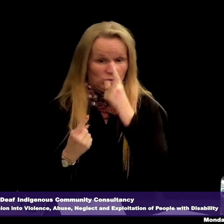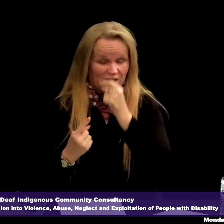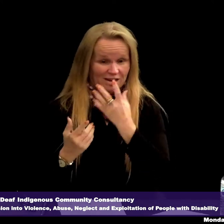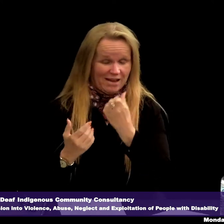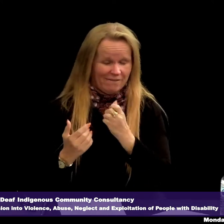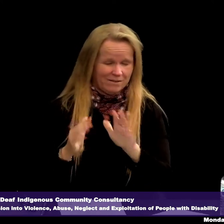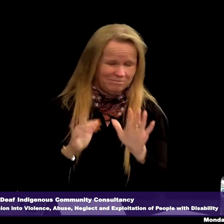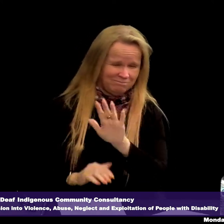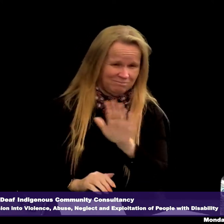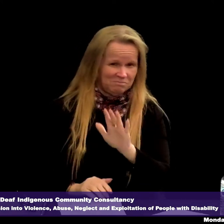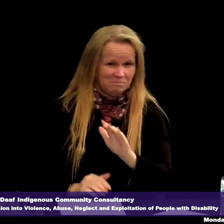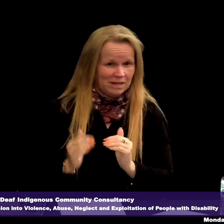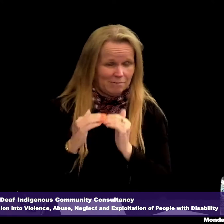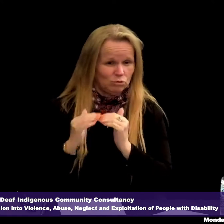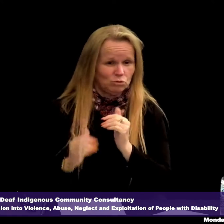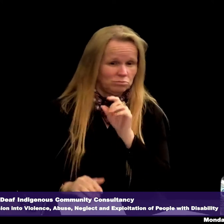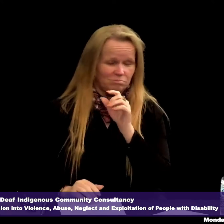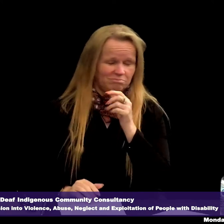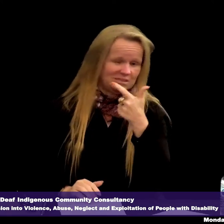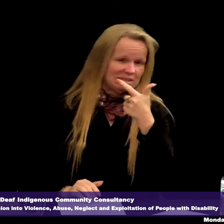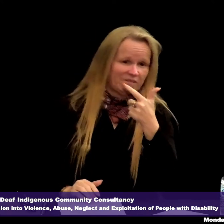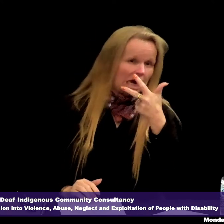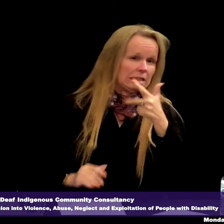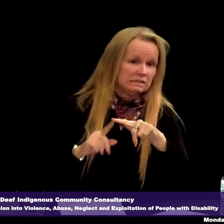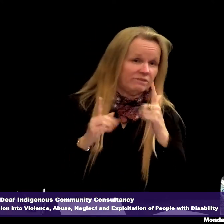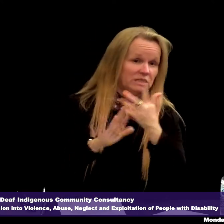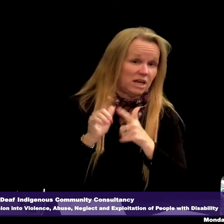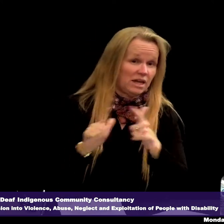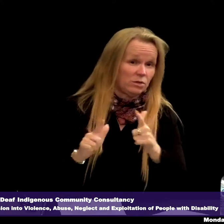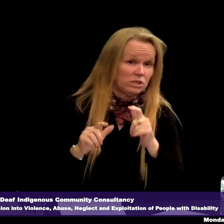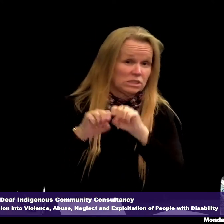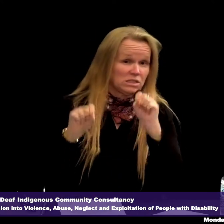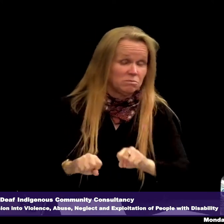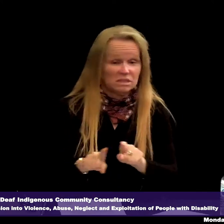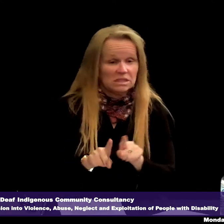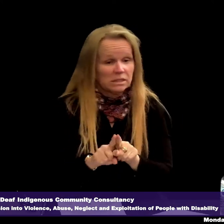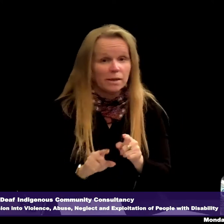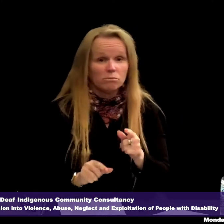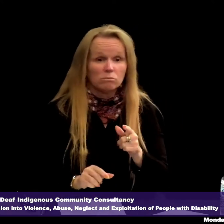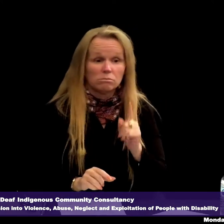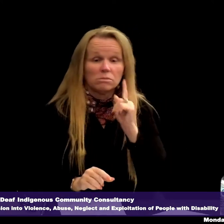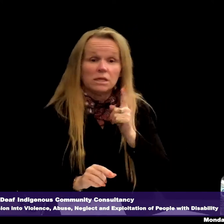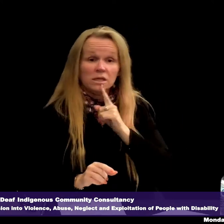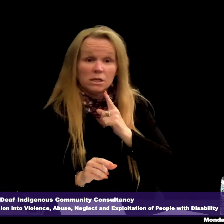I might work with Deaf people who could use up to seven or eight different signing